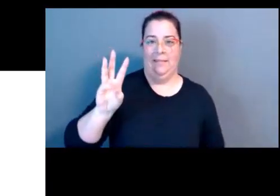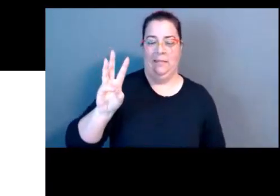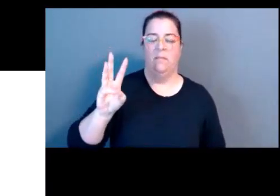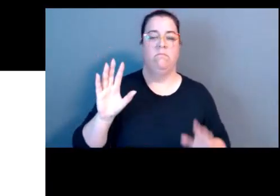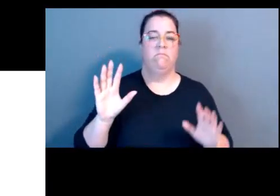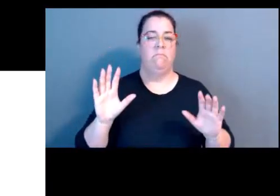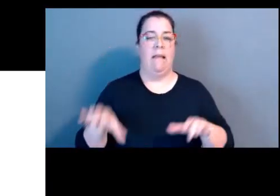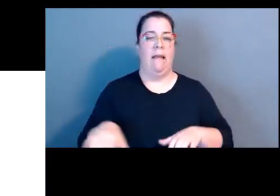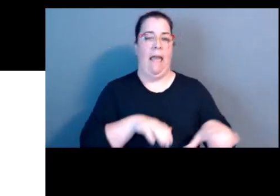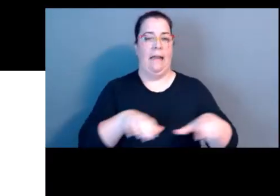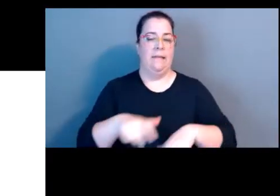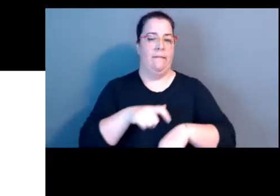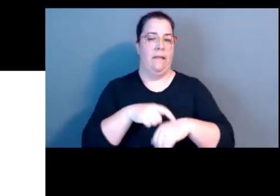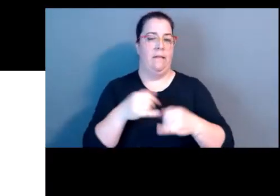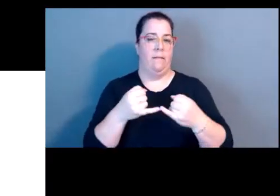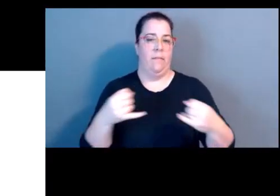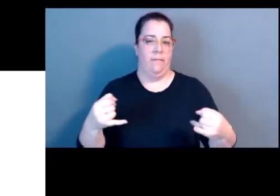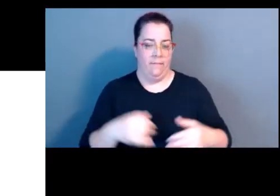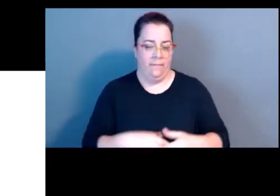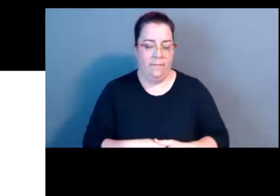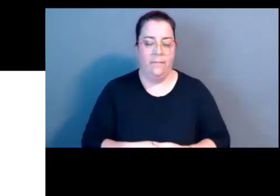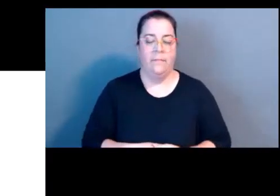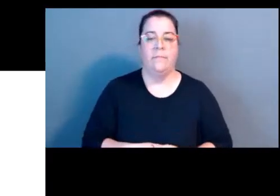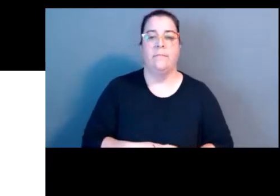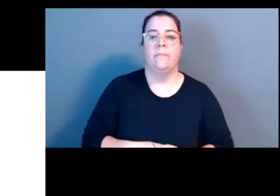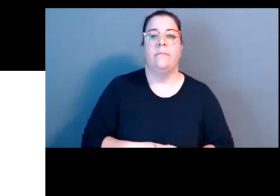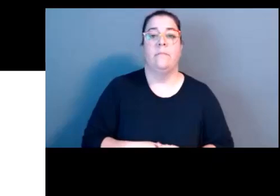Here you'll need to explain the project timeline.